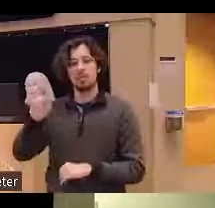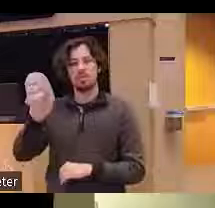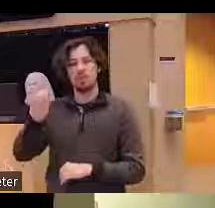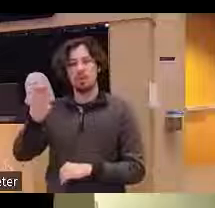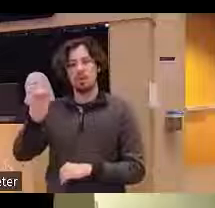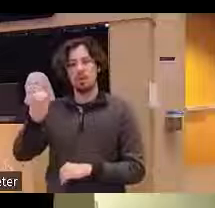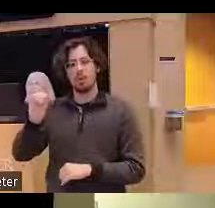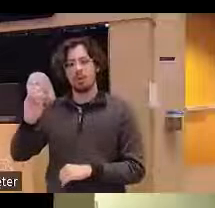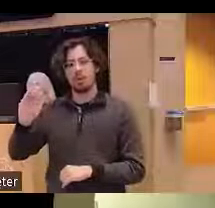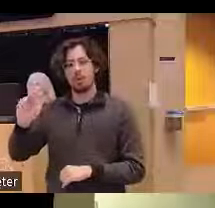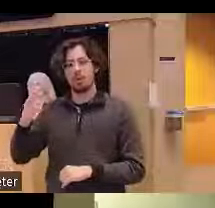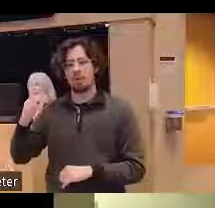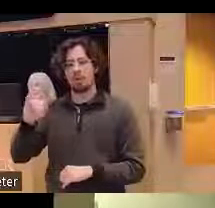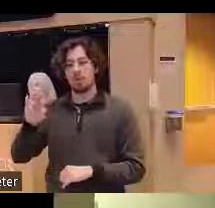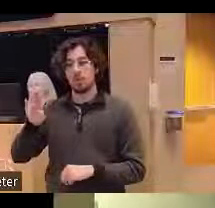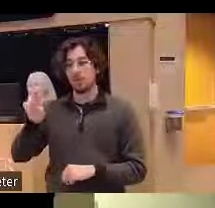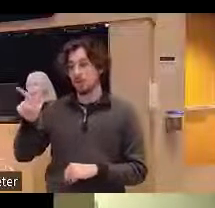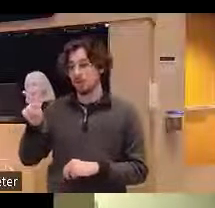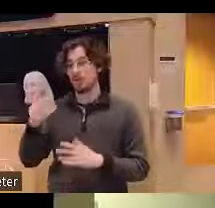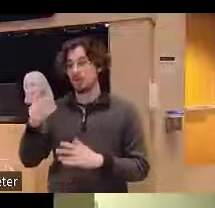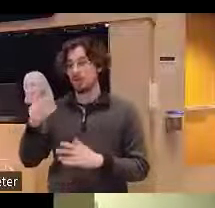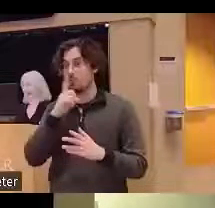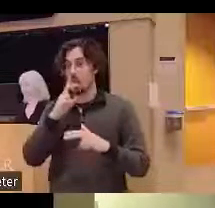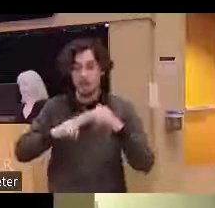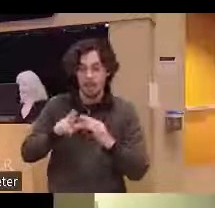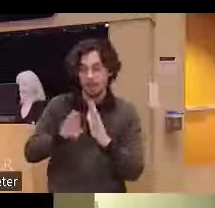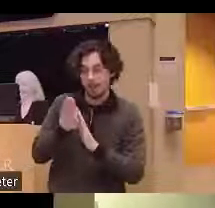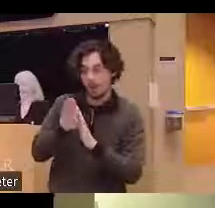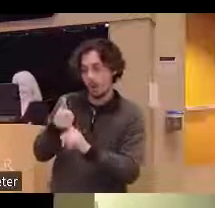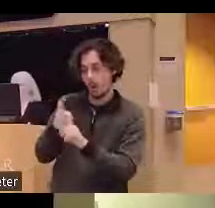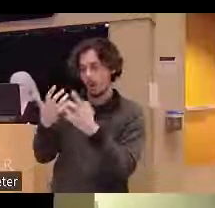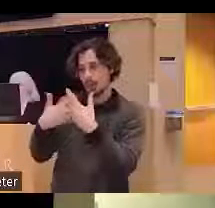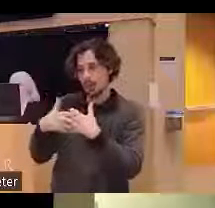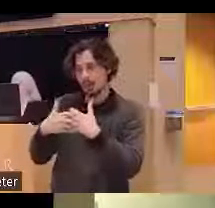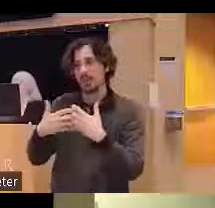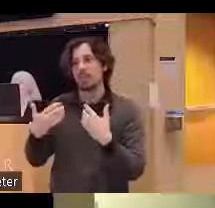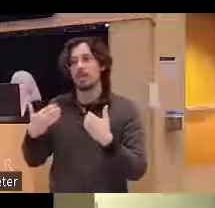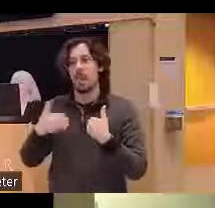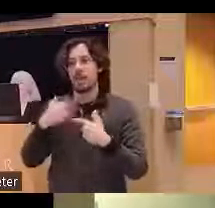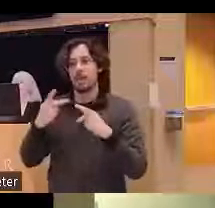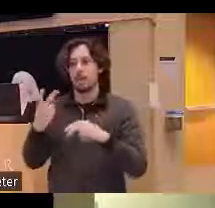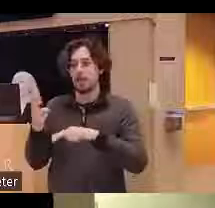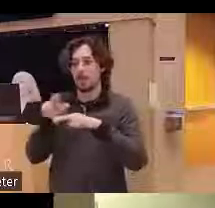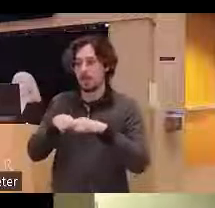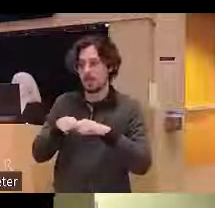own Machinery here and we got our cases to sit through it and for those of you who look at the